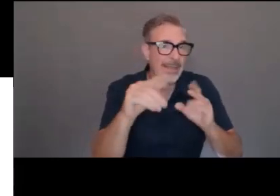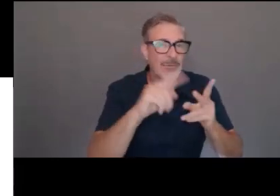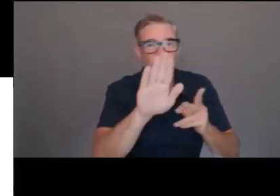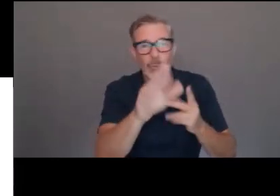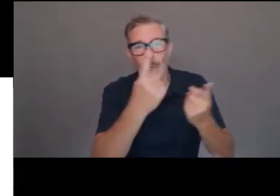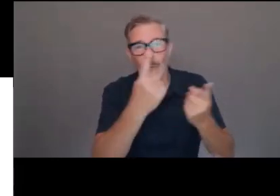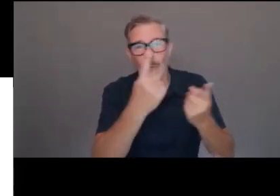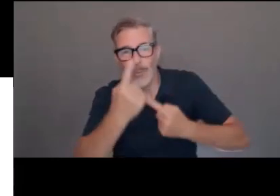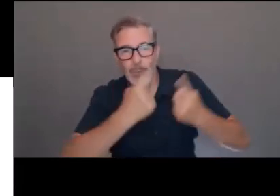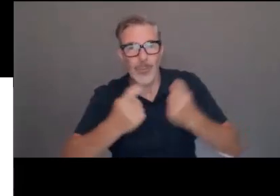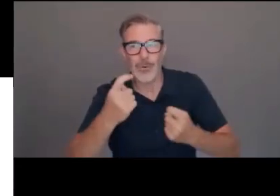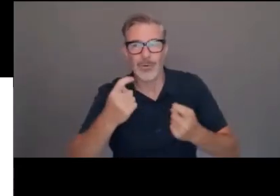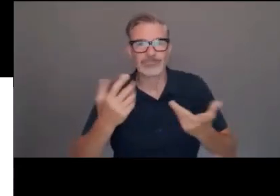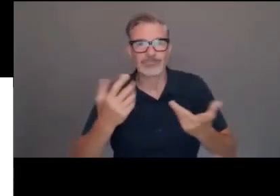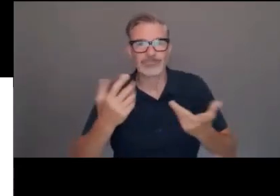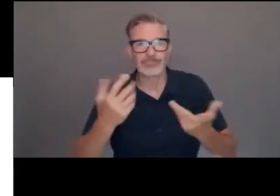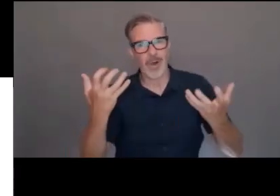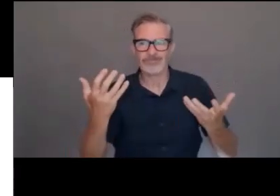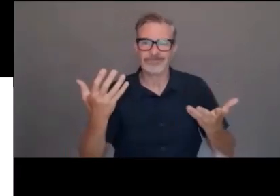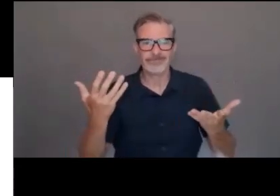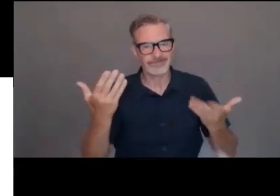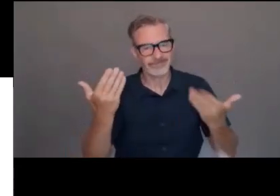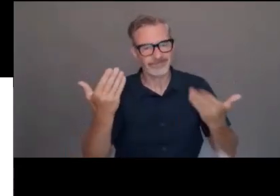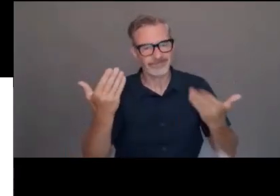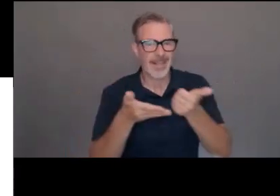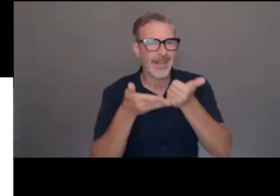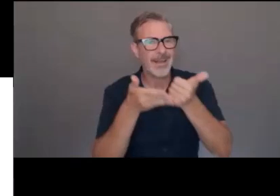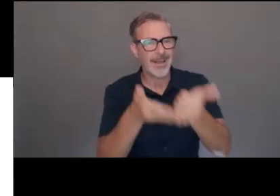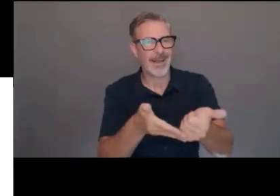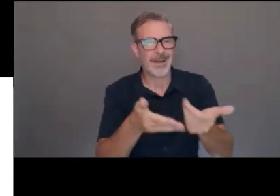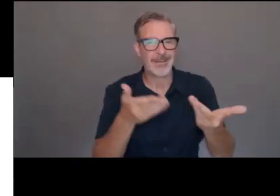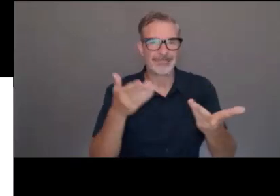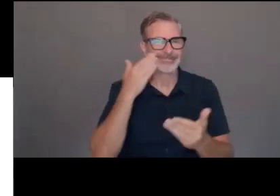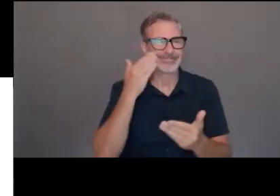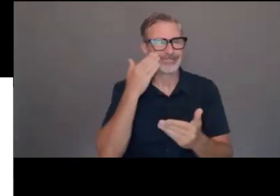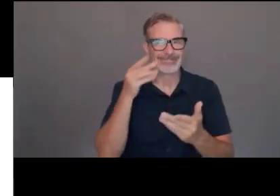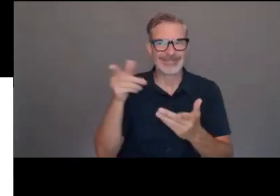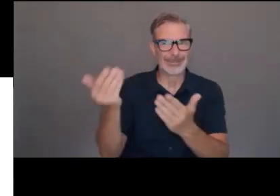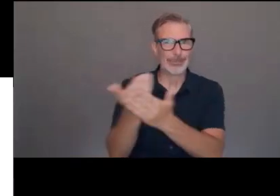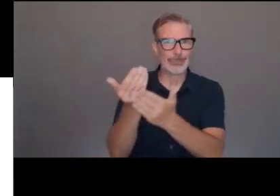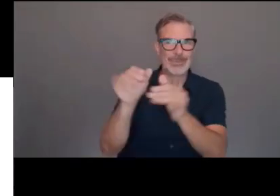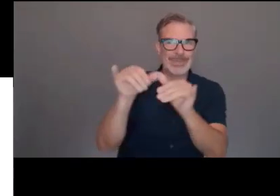to help you navigate through what are now some pretty exciting new opportunities at Canada Council.